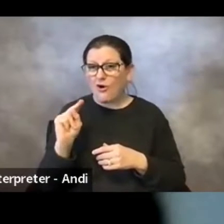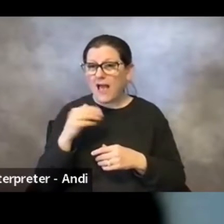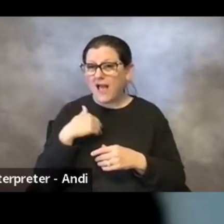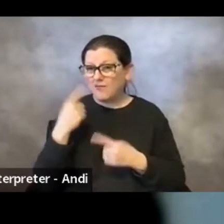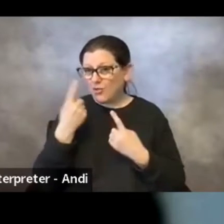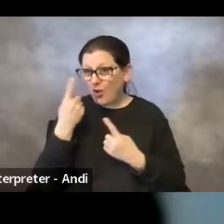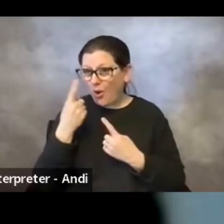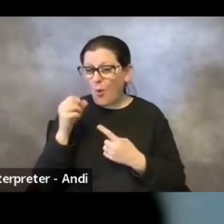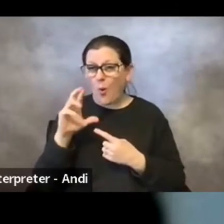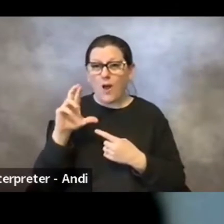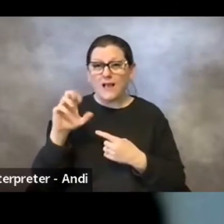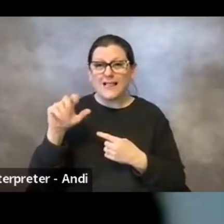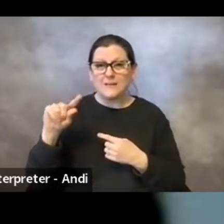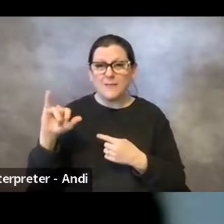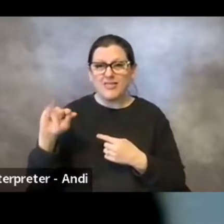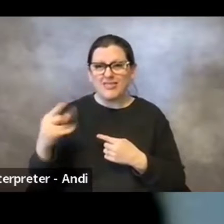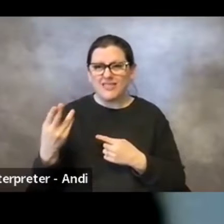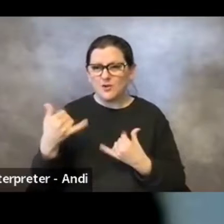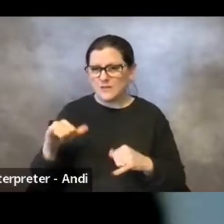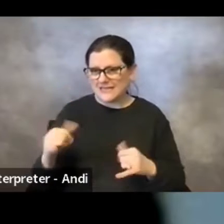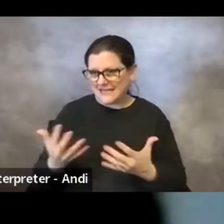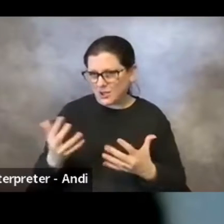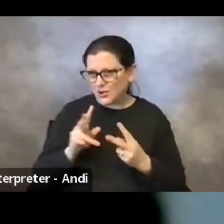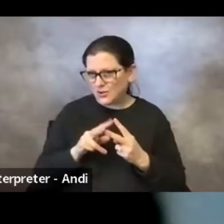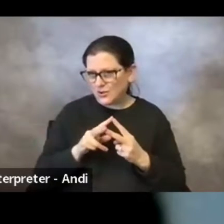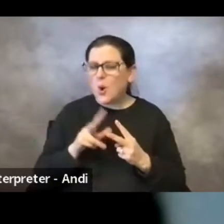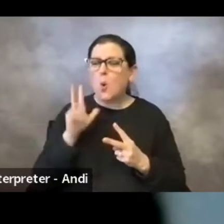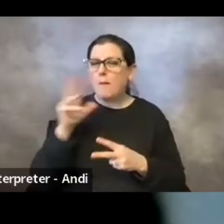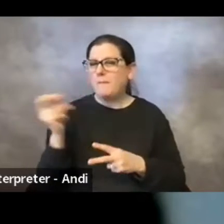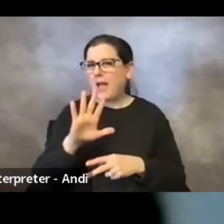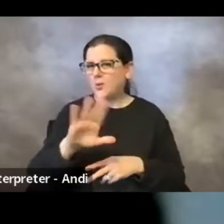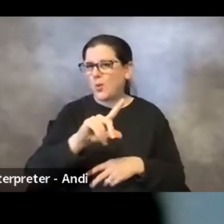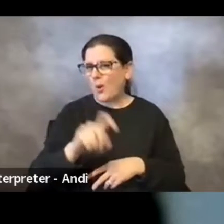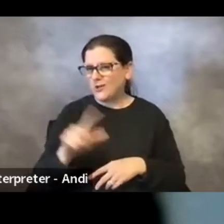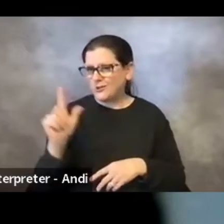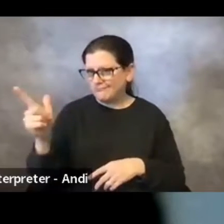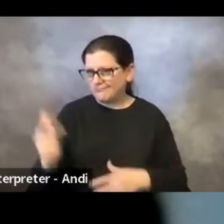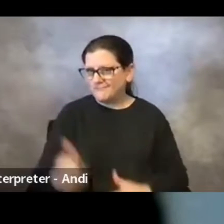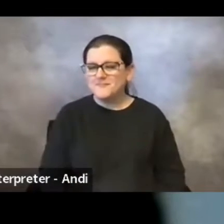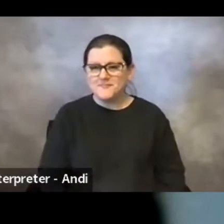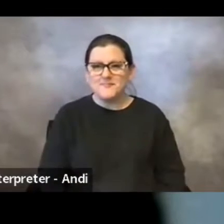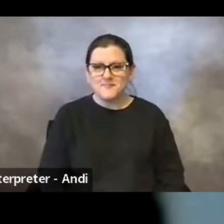Elizabeth, if you're if you're on the call as well. So we'll we'll get back to that question throughout the day here. See